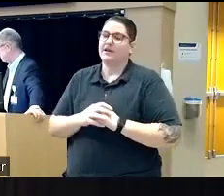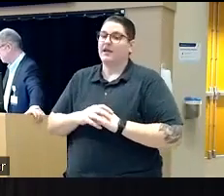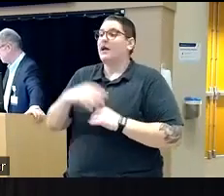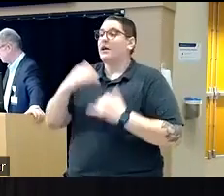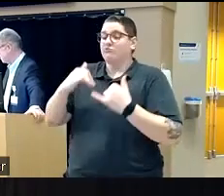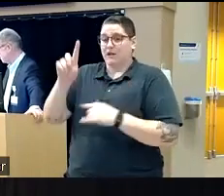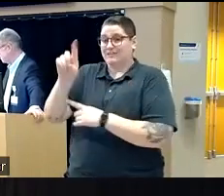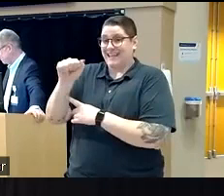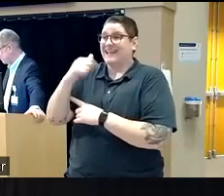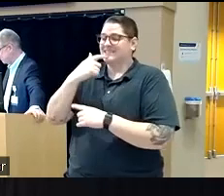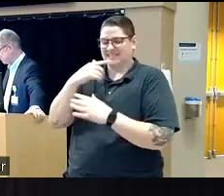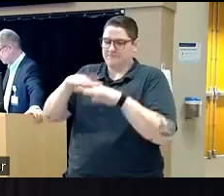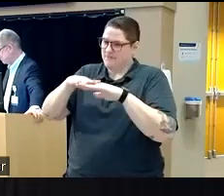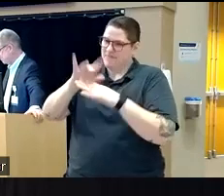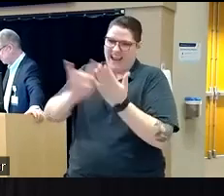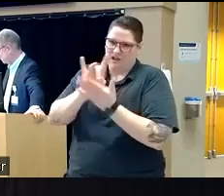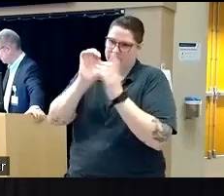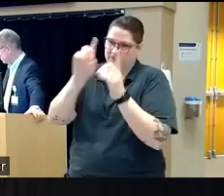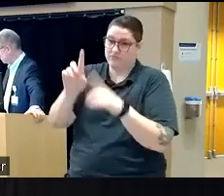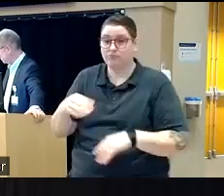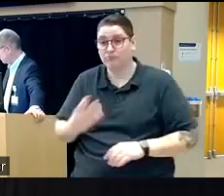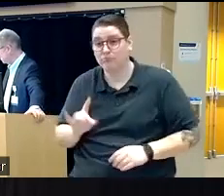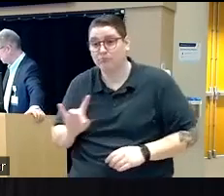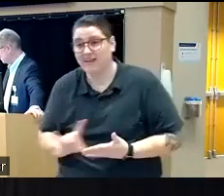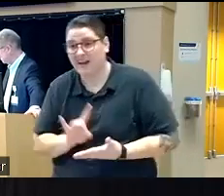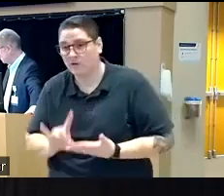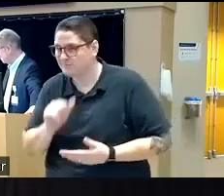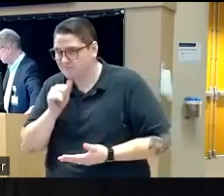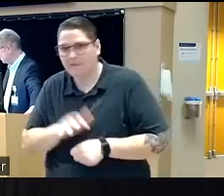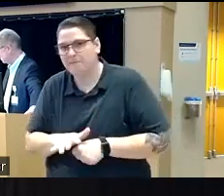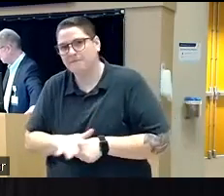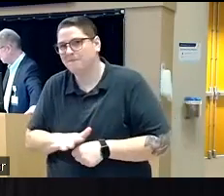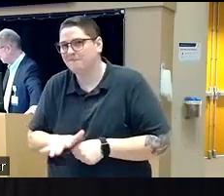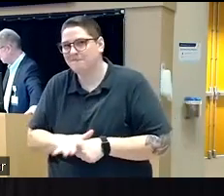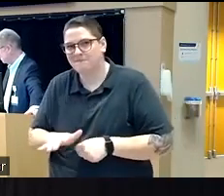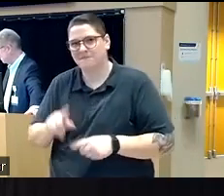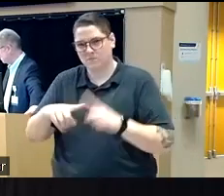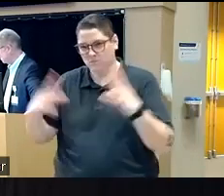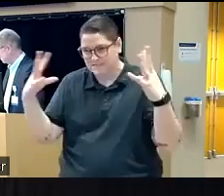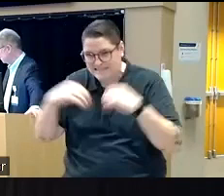of eight hours of education but eight hours is not enough to really have the breadth of of knowledge